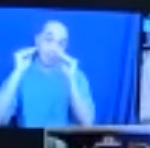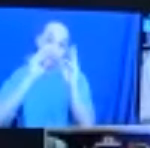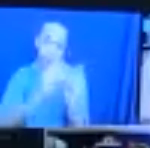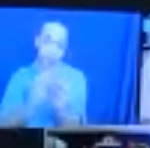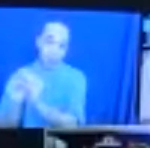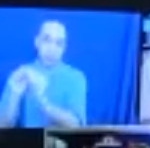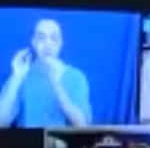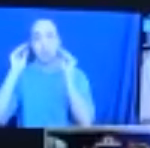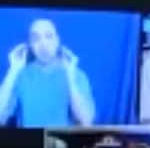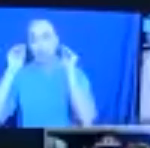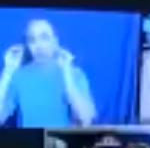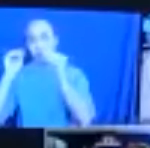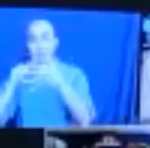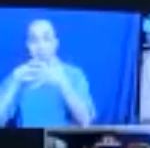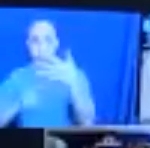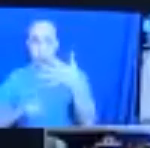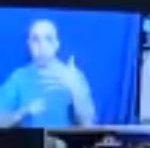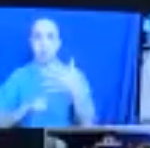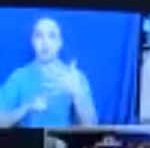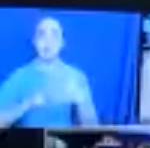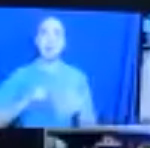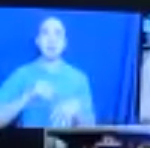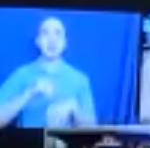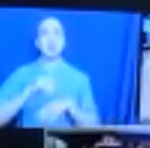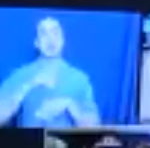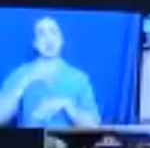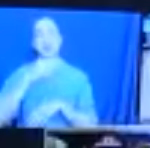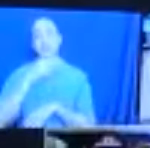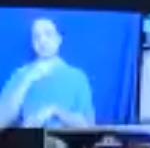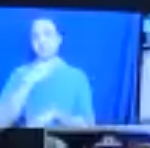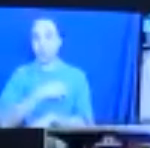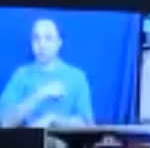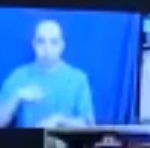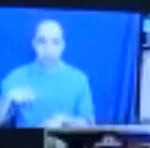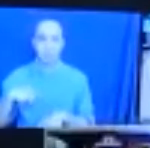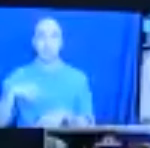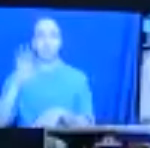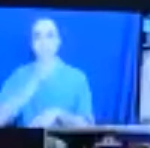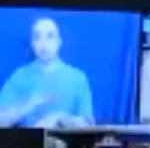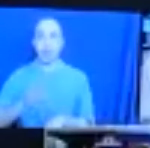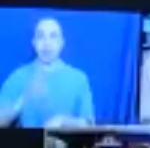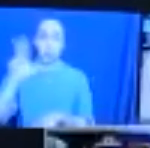I WAS TEACHING IN OUR SALOON AND GENEVA AND SWITZERLAND, ALL OVER THE STATES. I WAS SUPER BLESSED AND HONORED